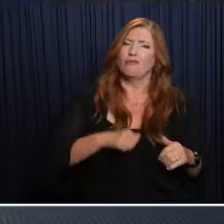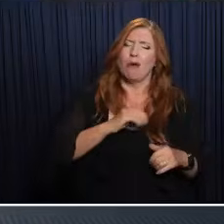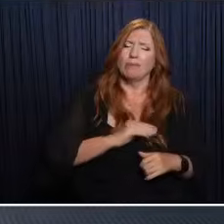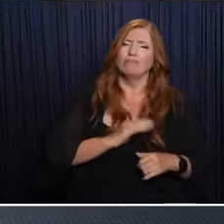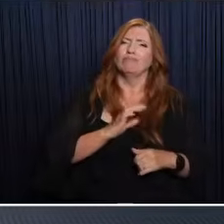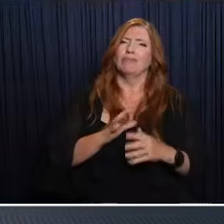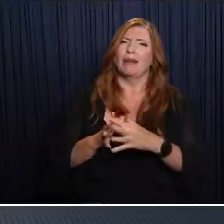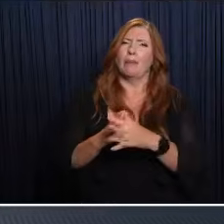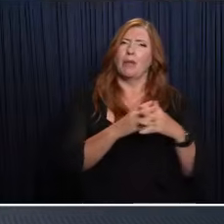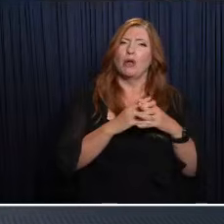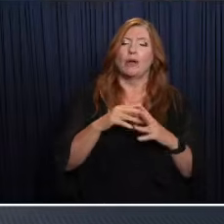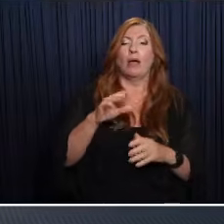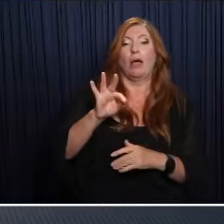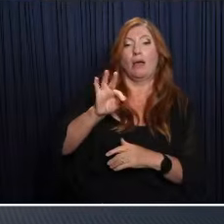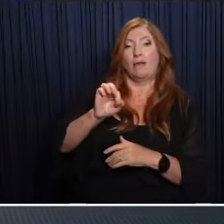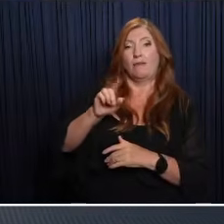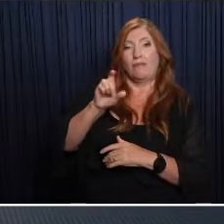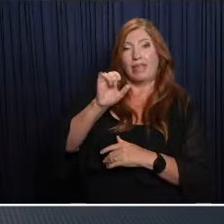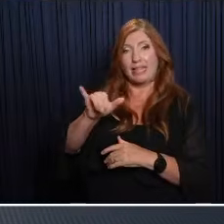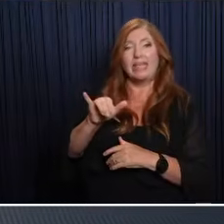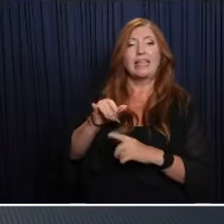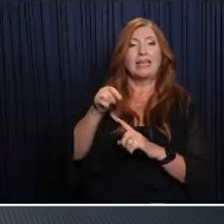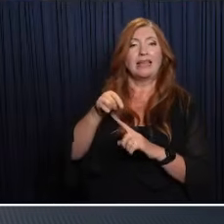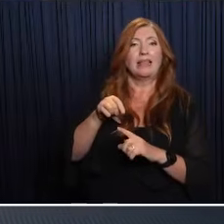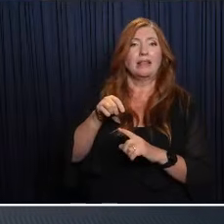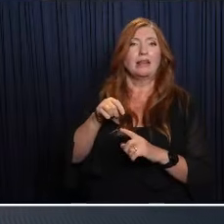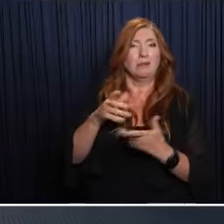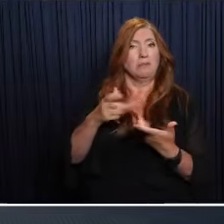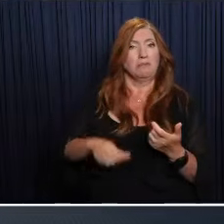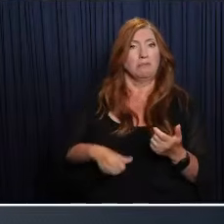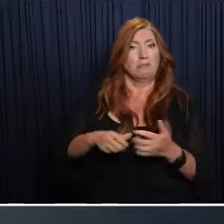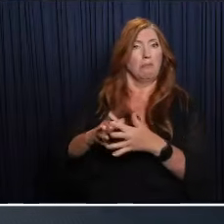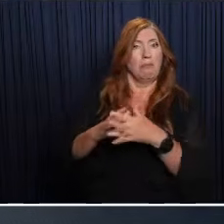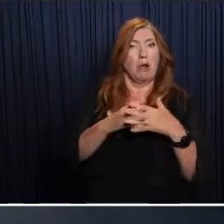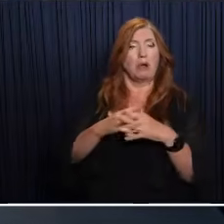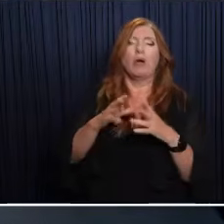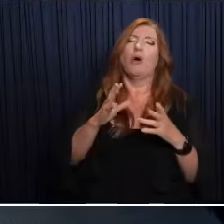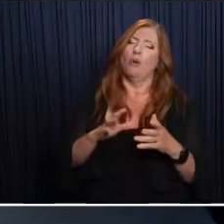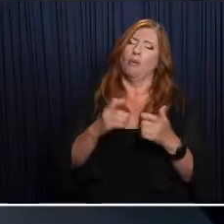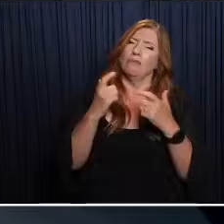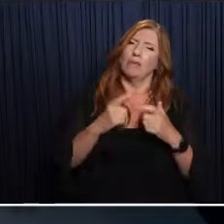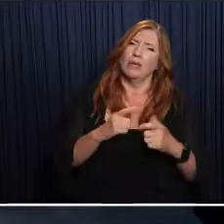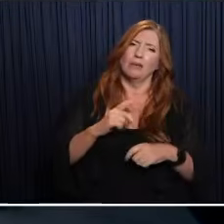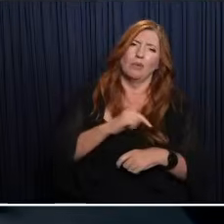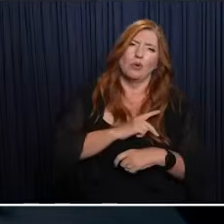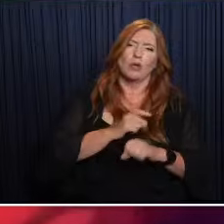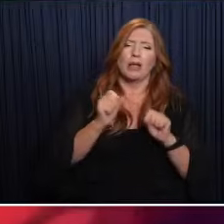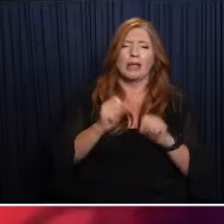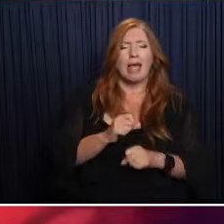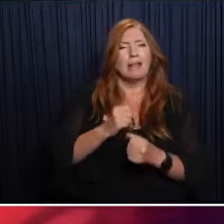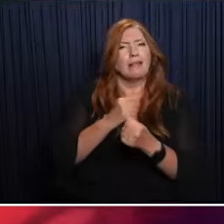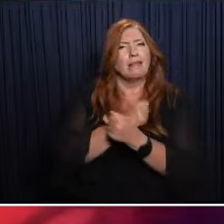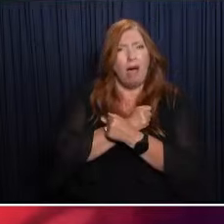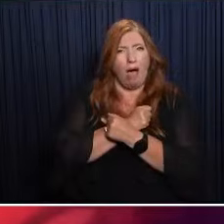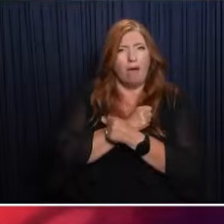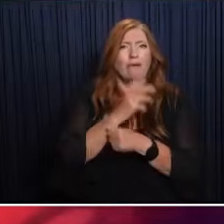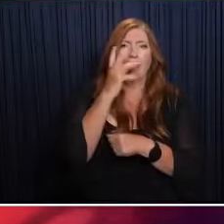OUR COUNTRY THAT WANT TO BE AMERICANS, THAT HAVE PRIDE IN AMERICA. MR. FEELY, 30 SECONDS ON